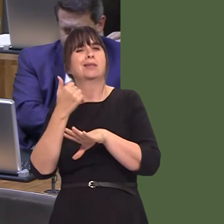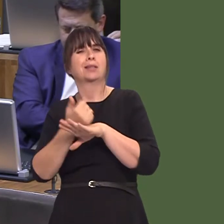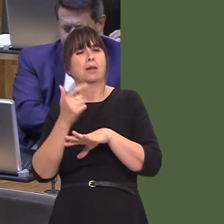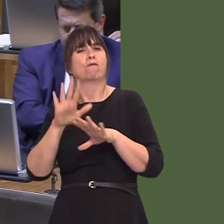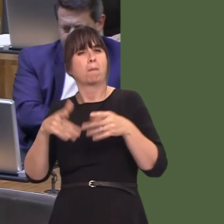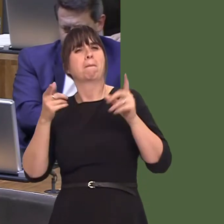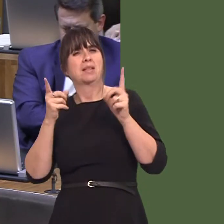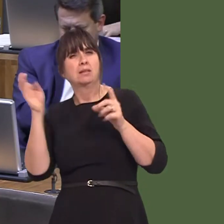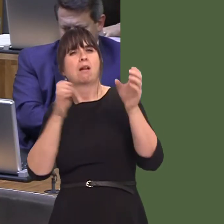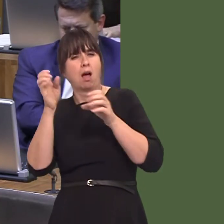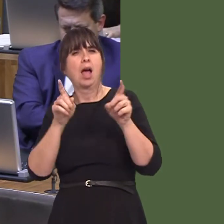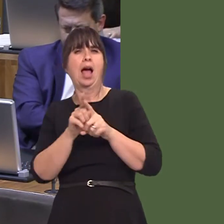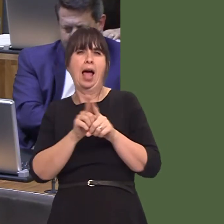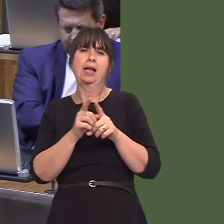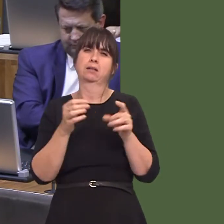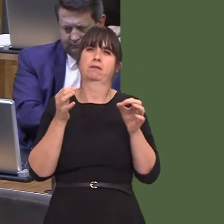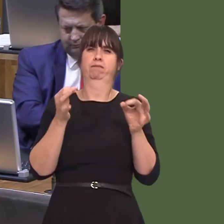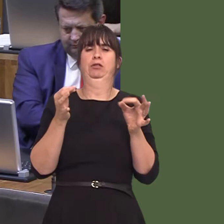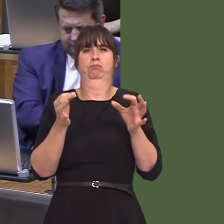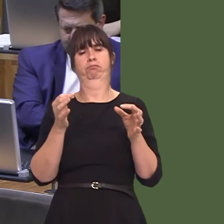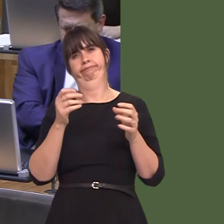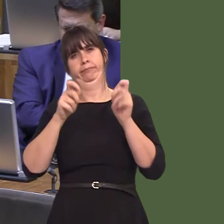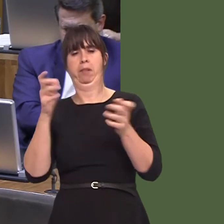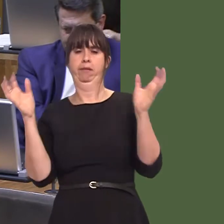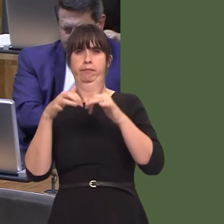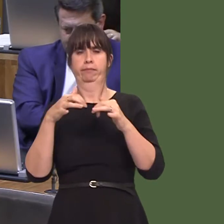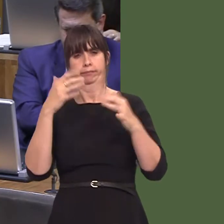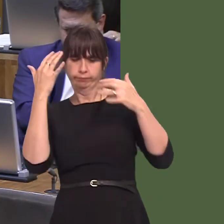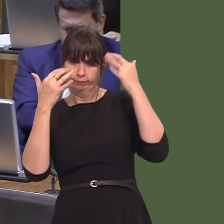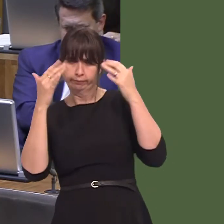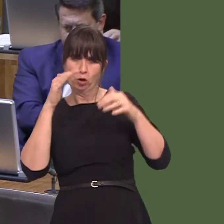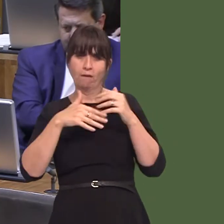both Ministers and officials, and the treatment and coating of metals, including colouring,